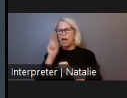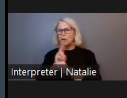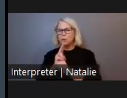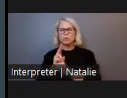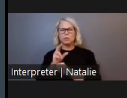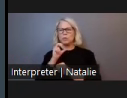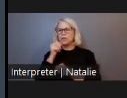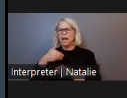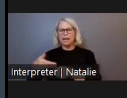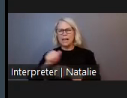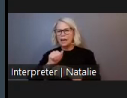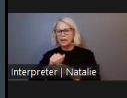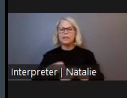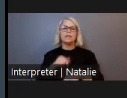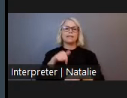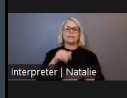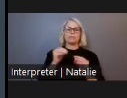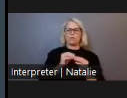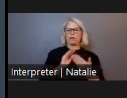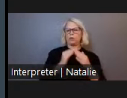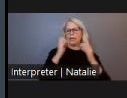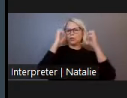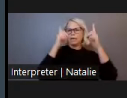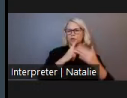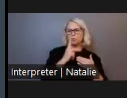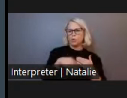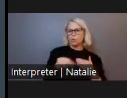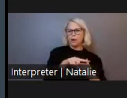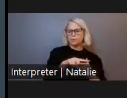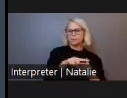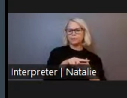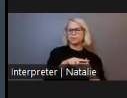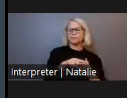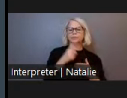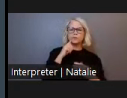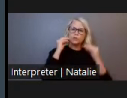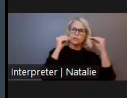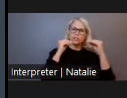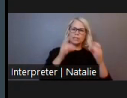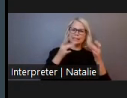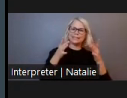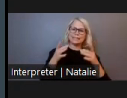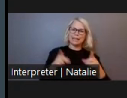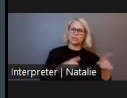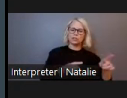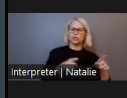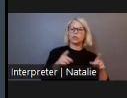was a lot of me rambling on, but if there are any questions, any thoughts, I would be